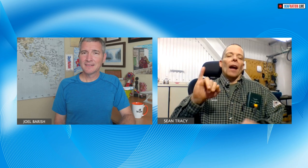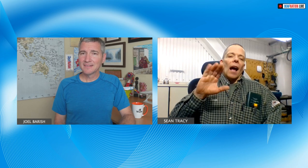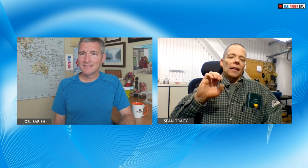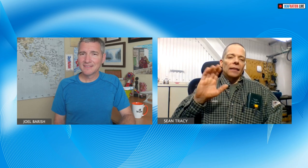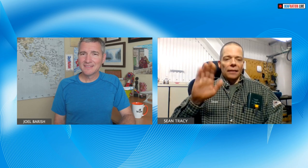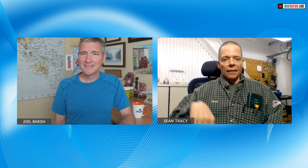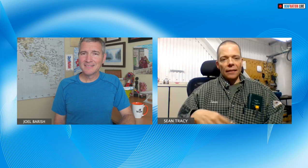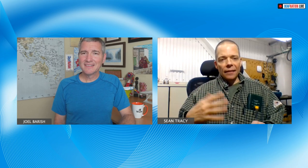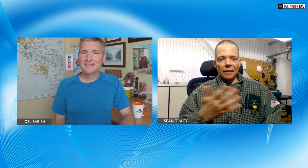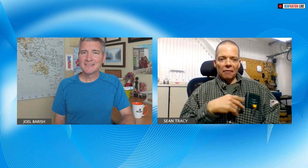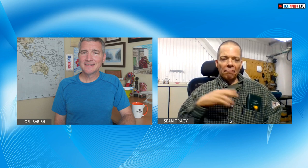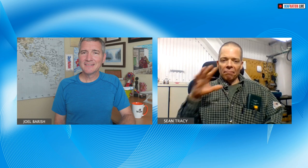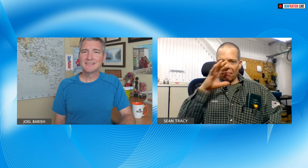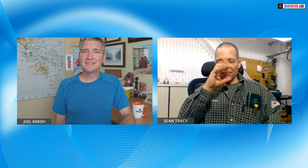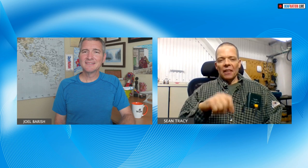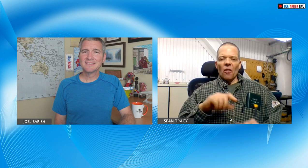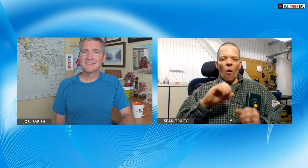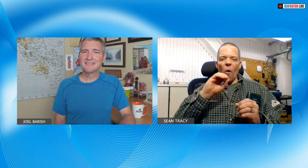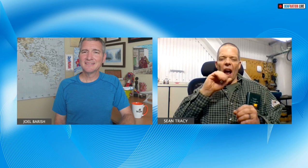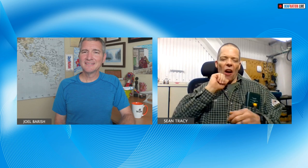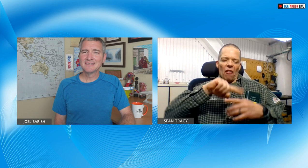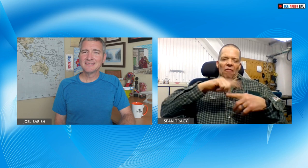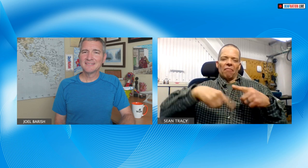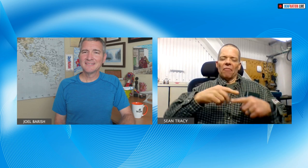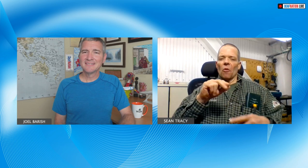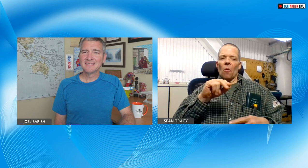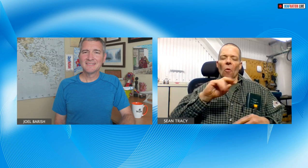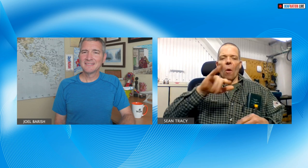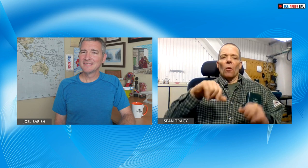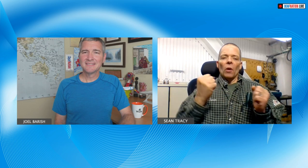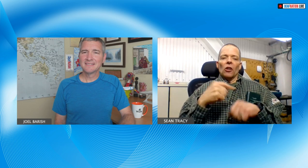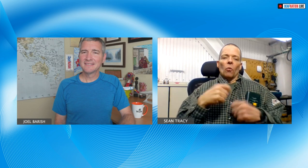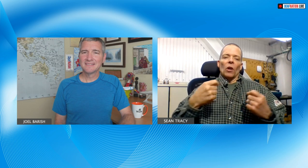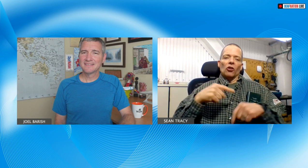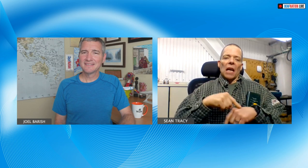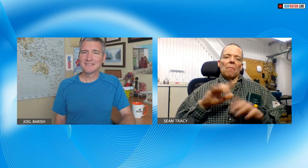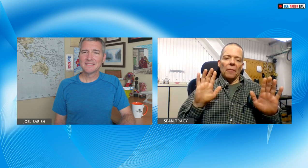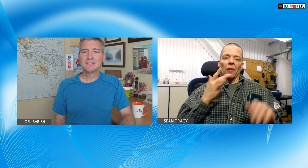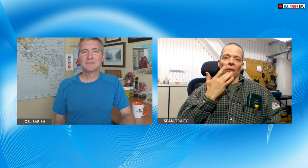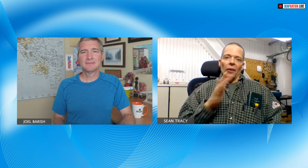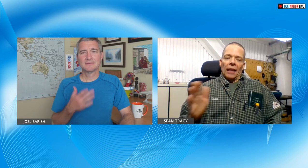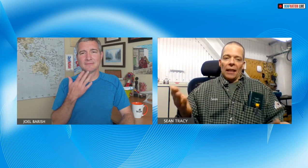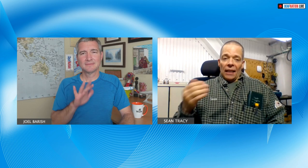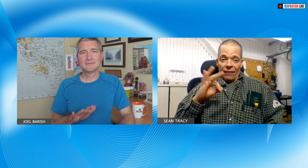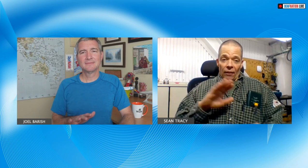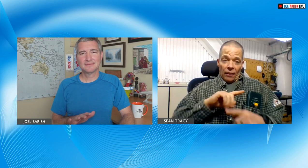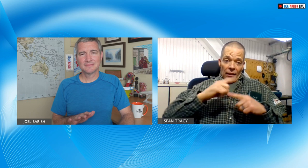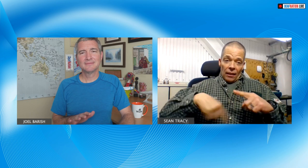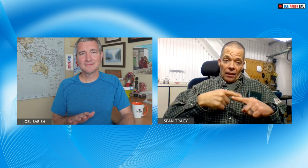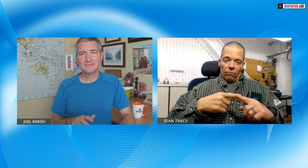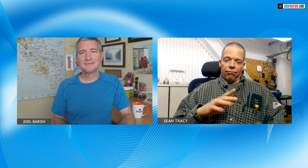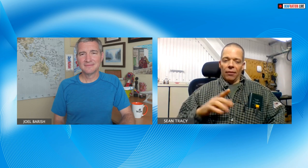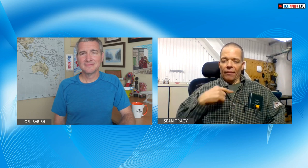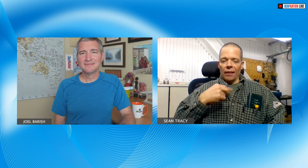when I'm sleeping and it'll wake me up. We don't deal with the ice year round, it's only during the winter time. If we had ice all year round,